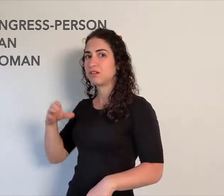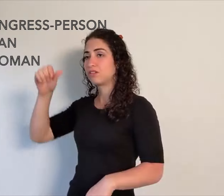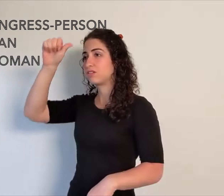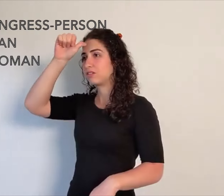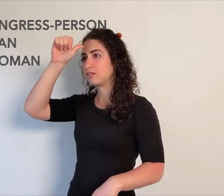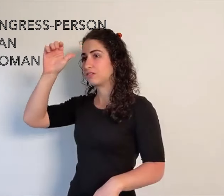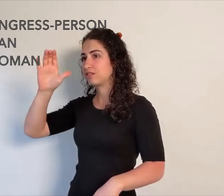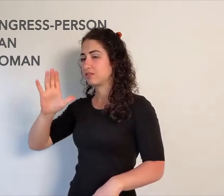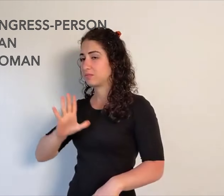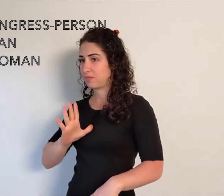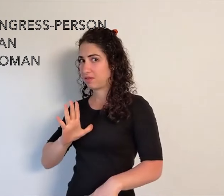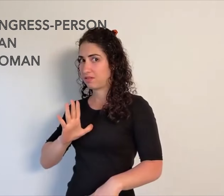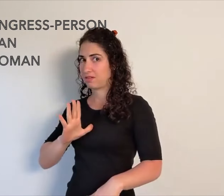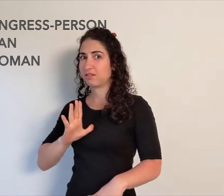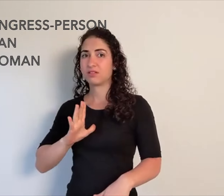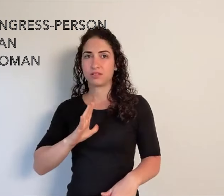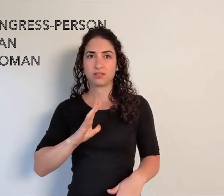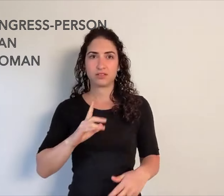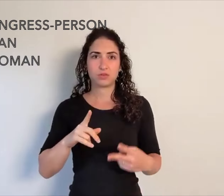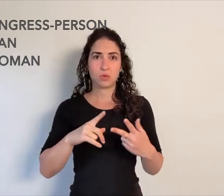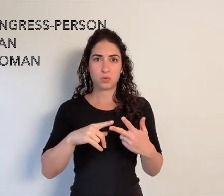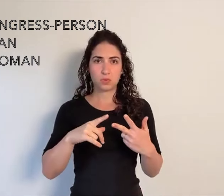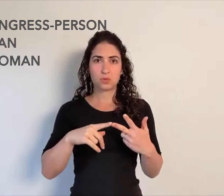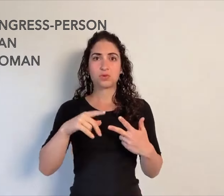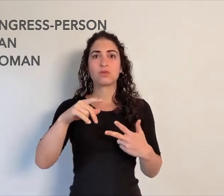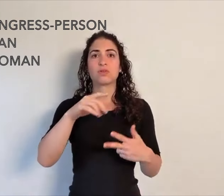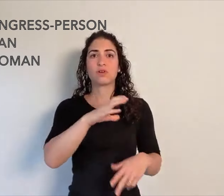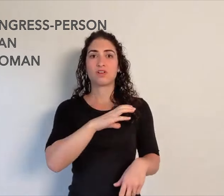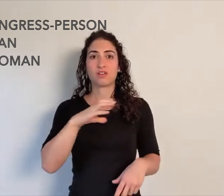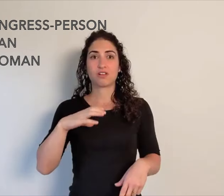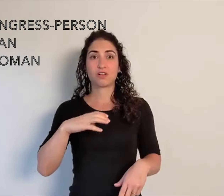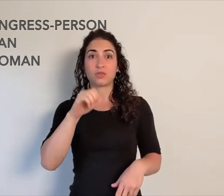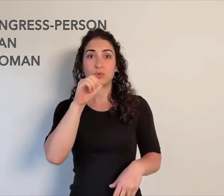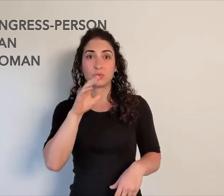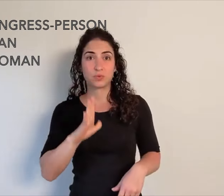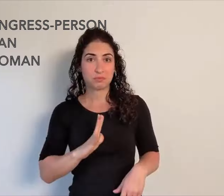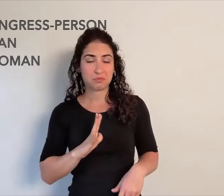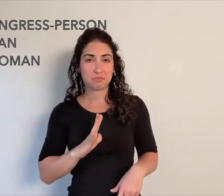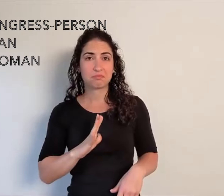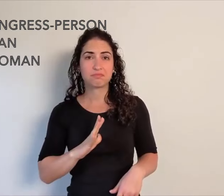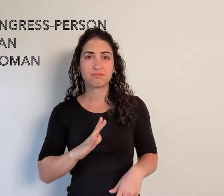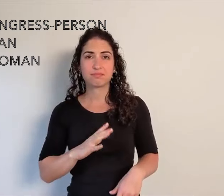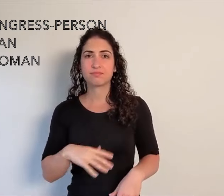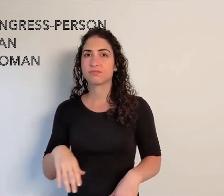CONGRESSMAN, or CONGRESSWOMAN